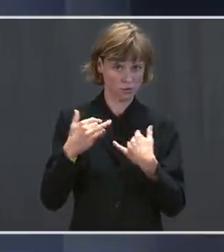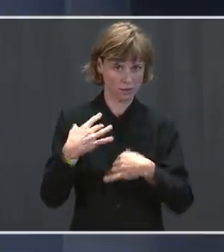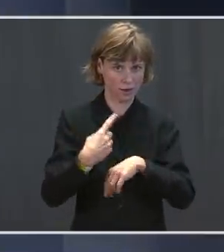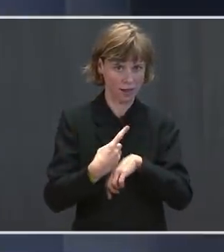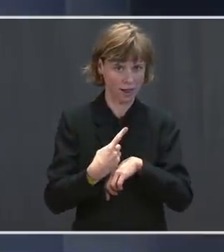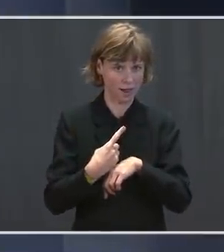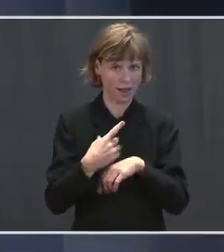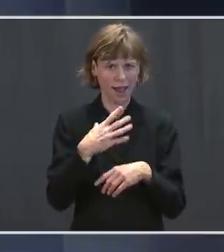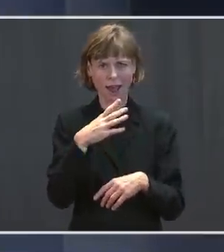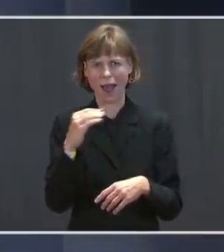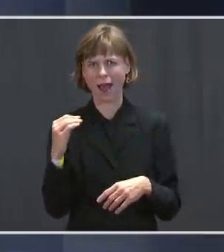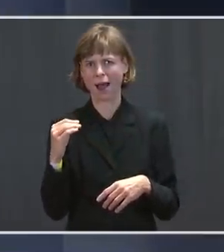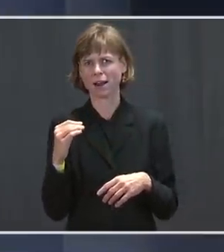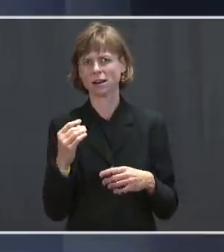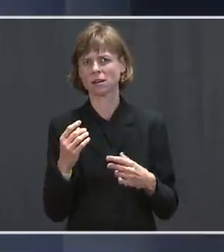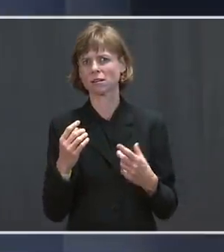before the President took office?